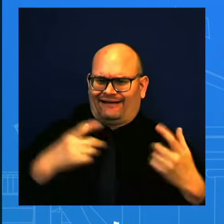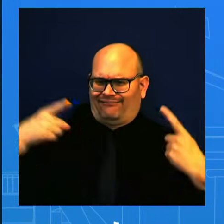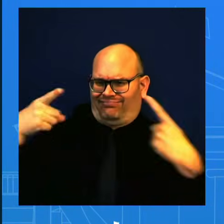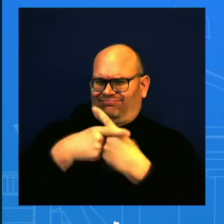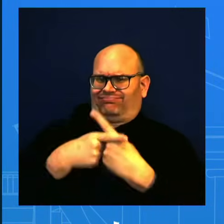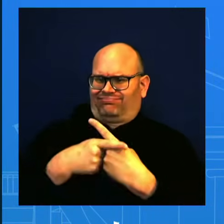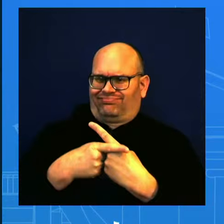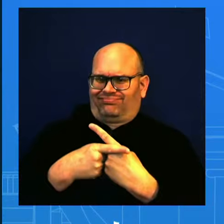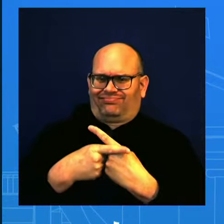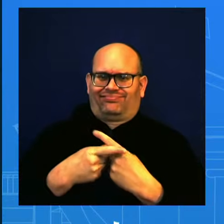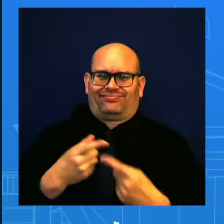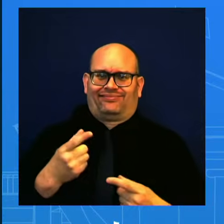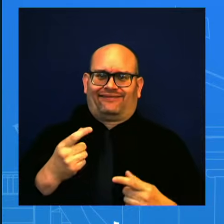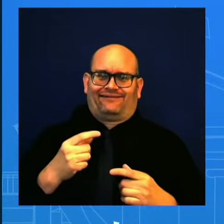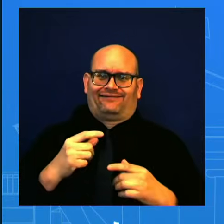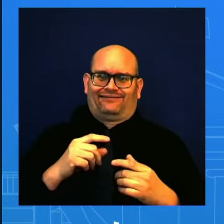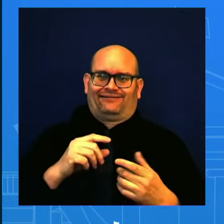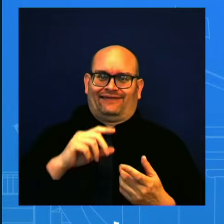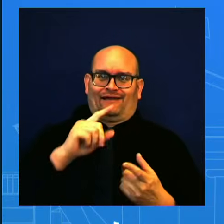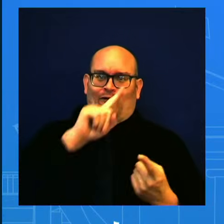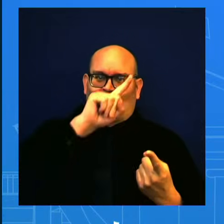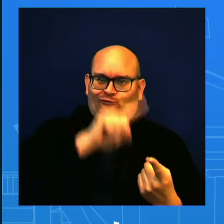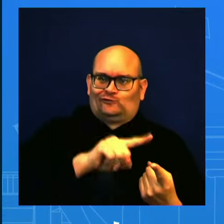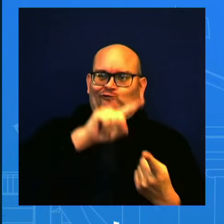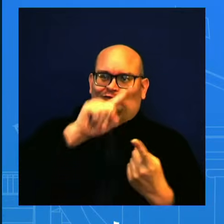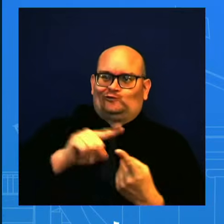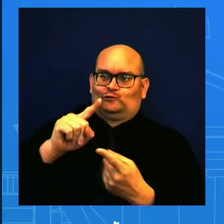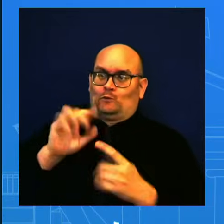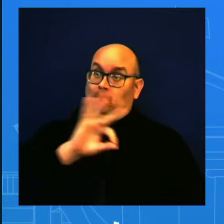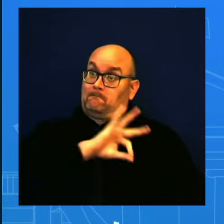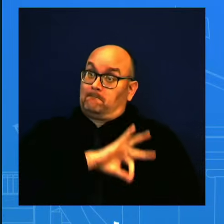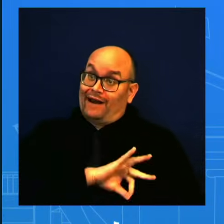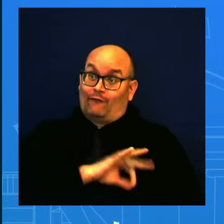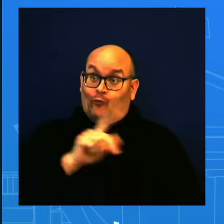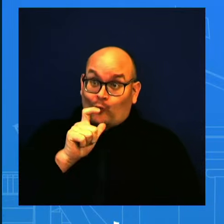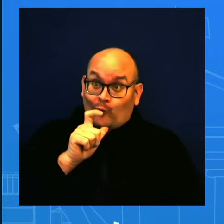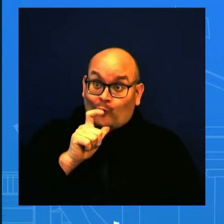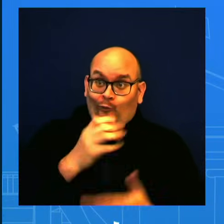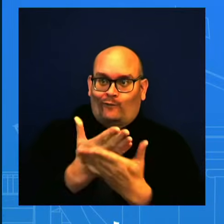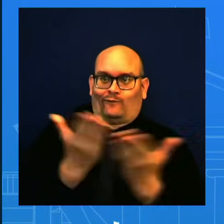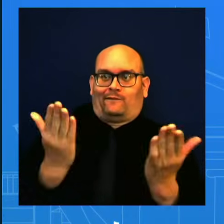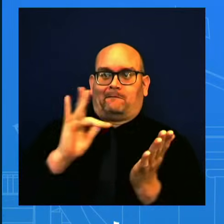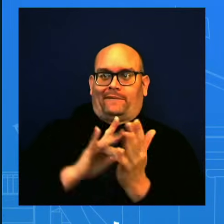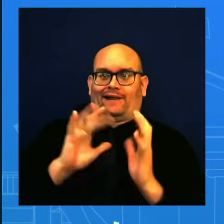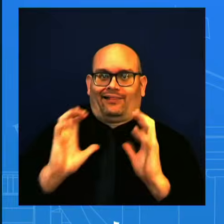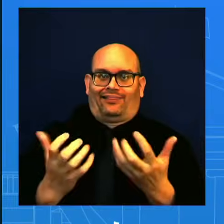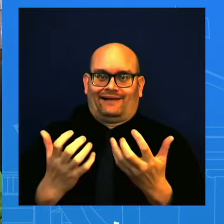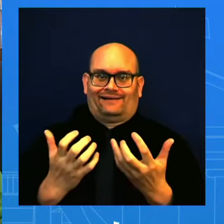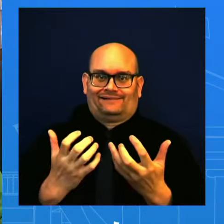that the country is in a recession right now "but we're getting uncomfortably close to that situation."